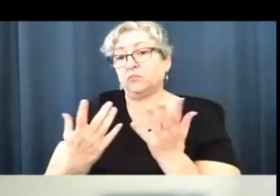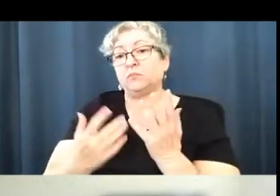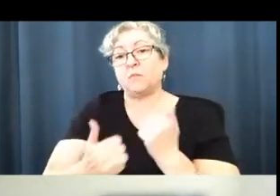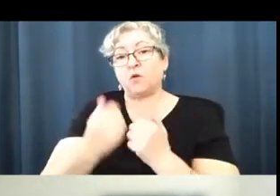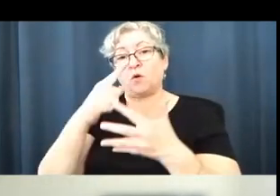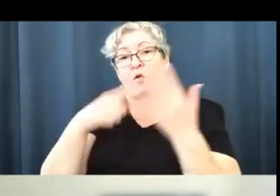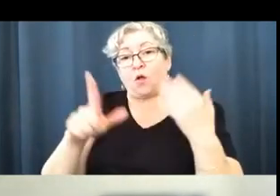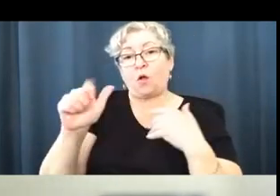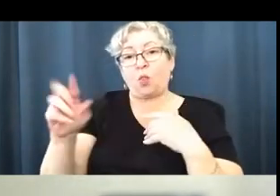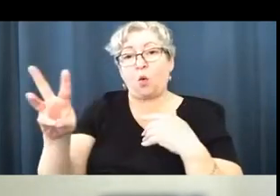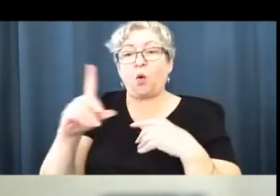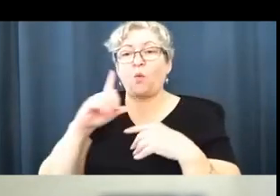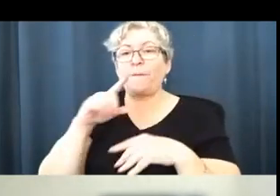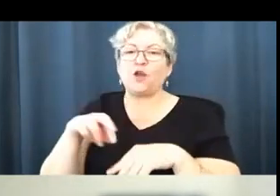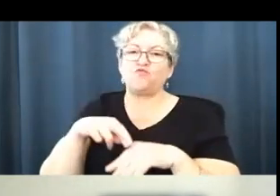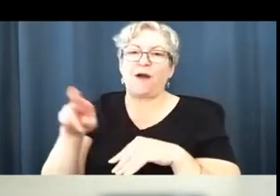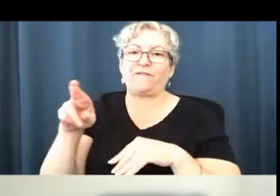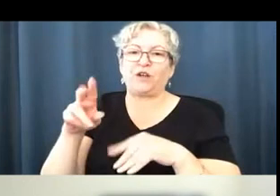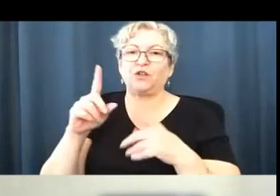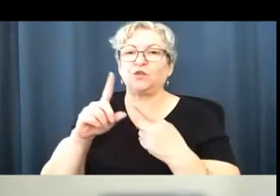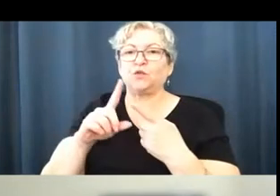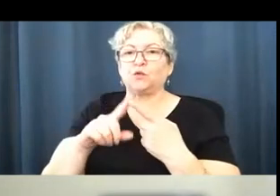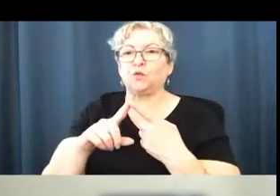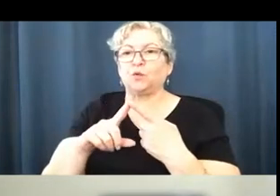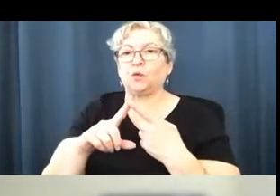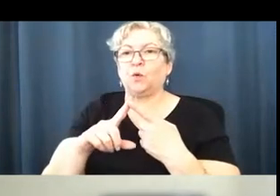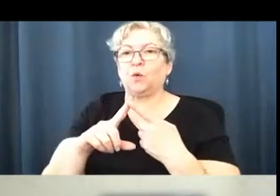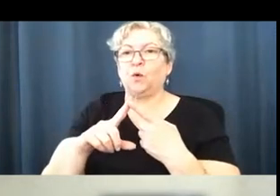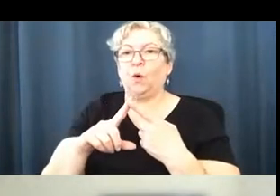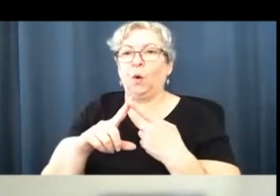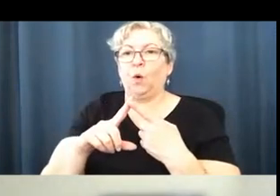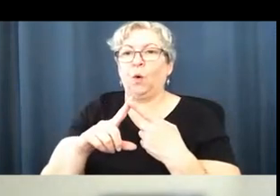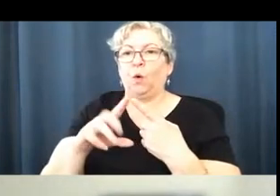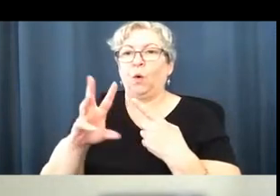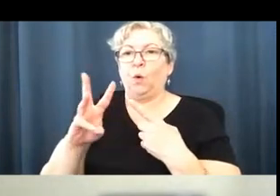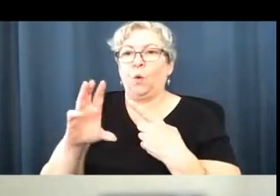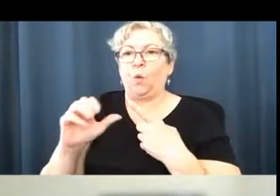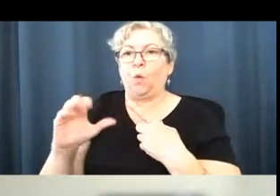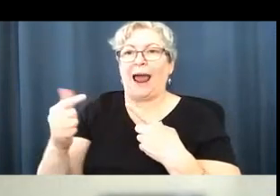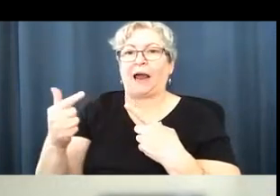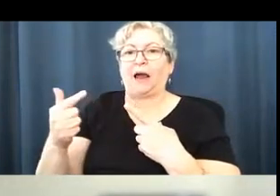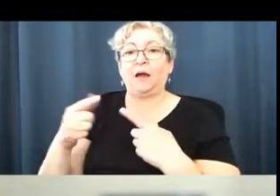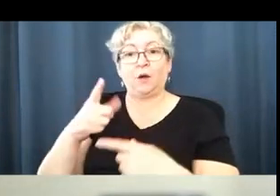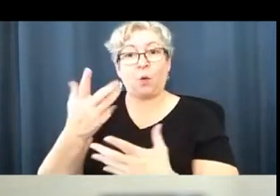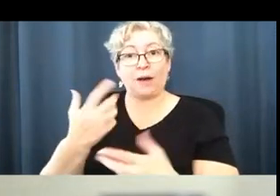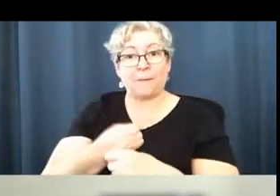are just going to be references to WCAG if you really wanna understand what makes the web accessible or how to make your website accessible,